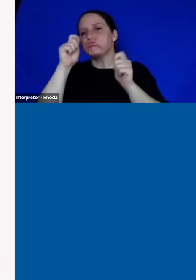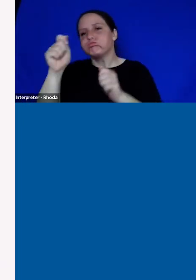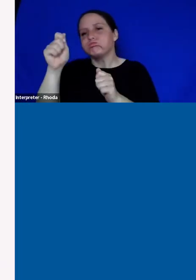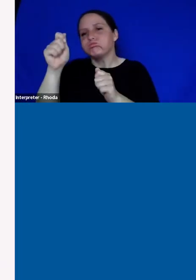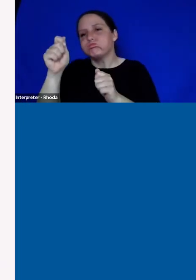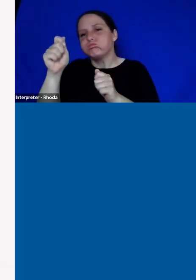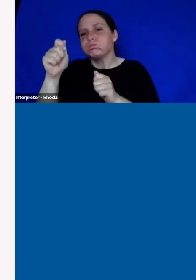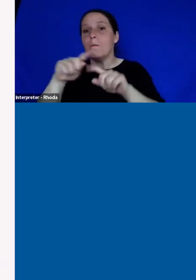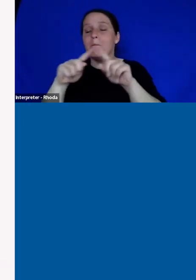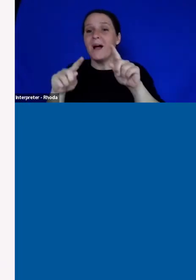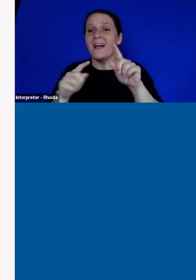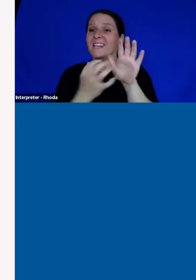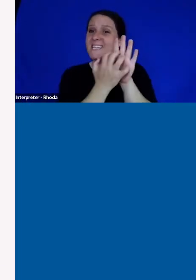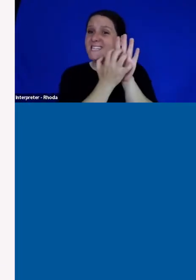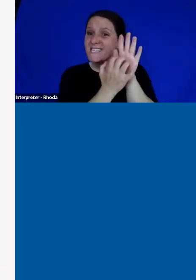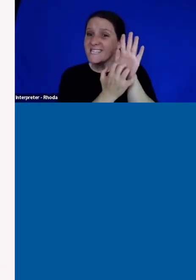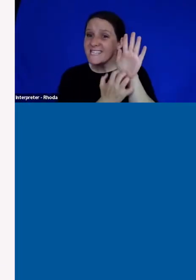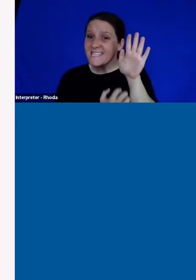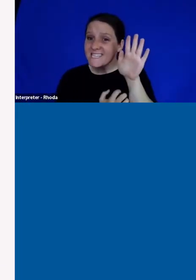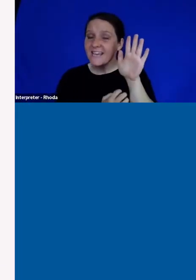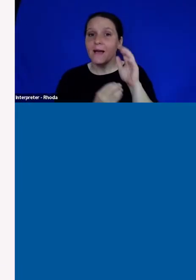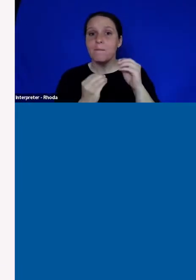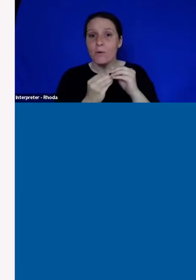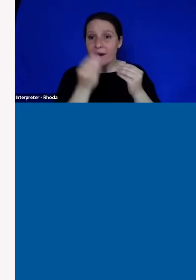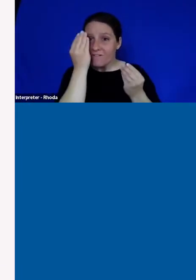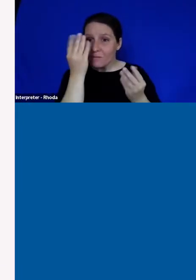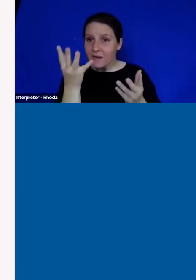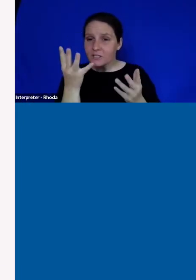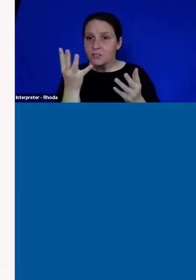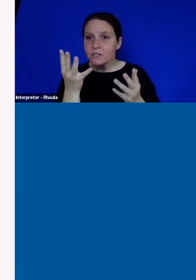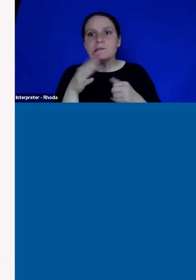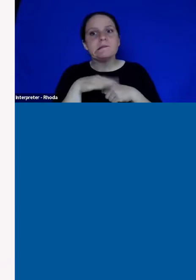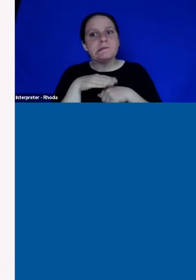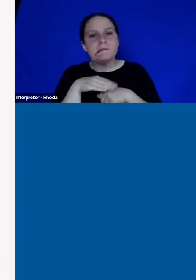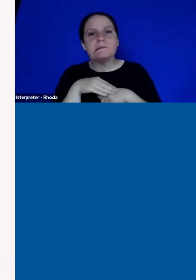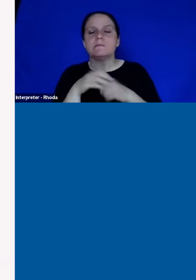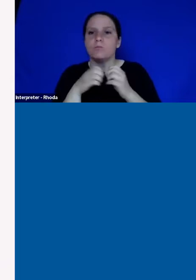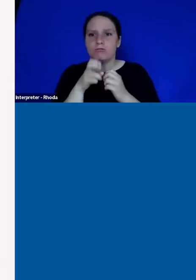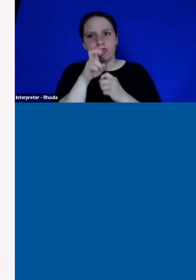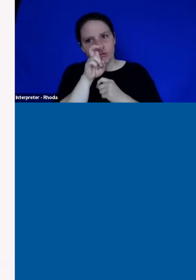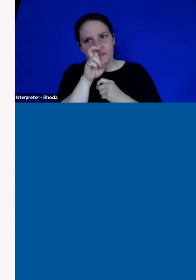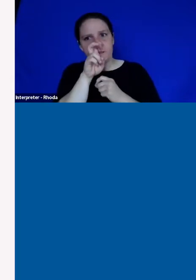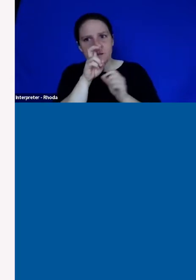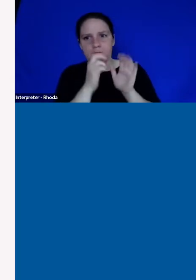that's where the most information is held and that's where we wanna be much stricter with the accessibility guidelines.